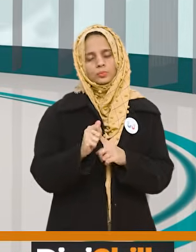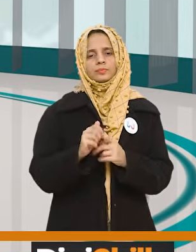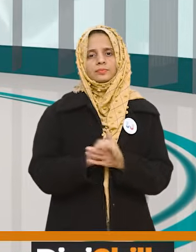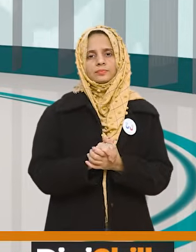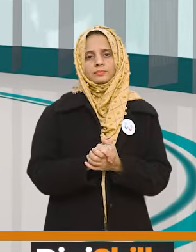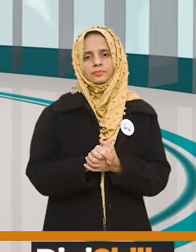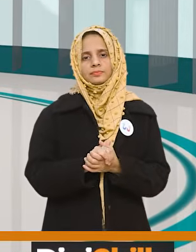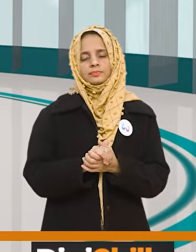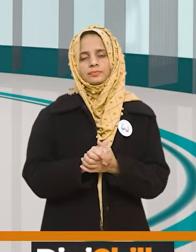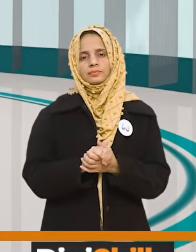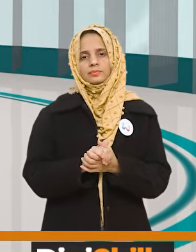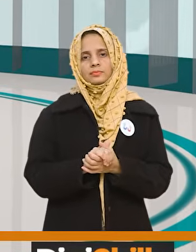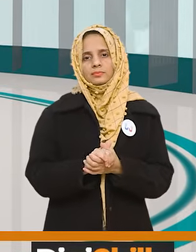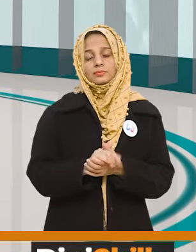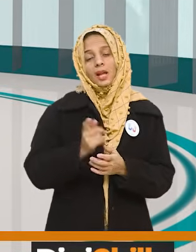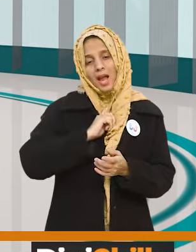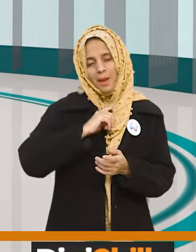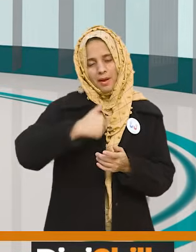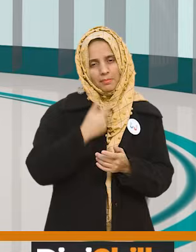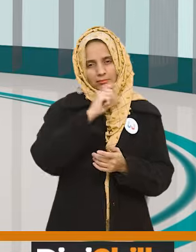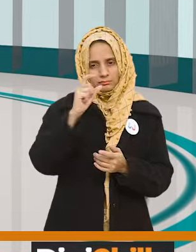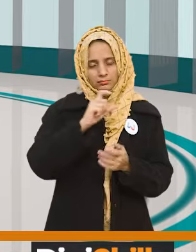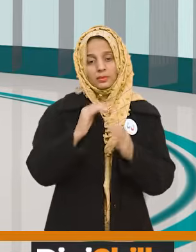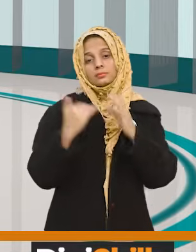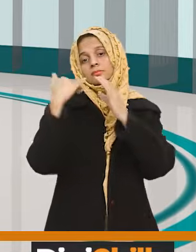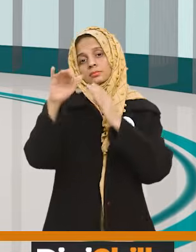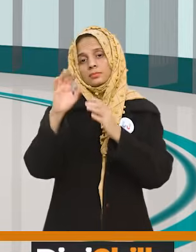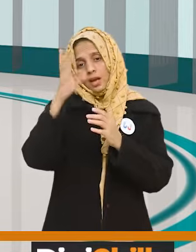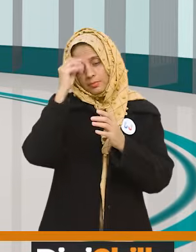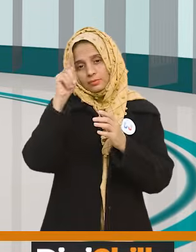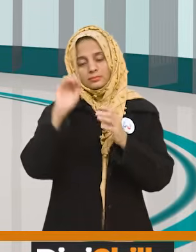marketplace, hand over a template of your own to the client.